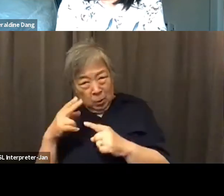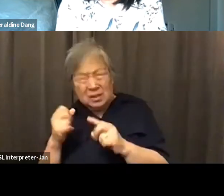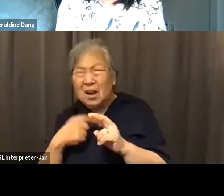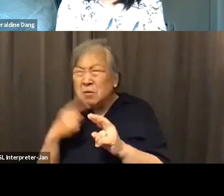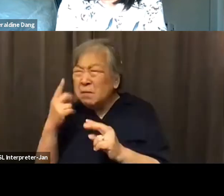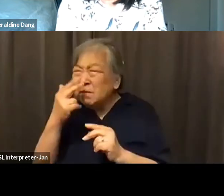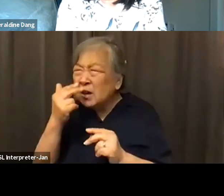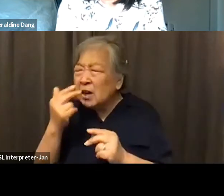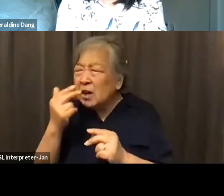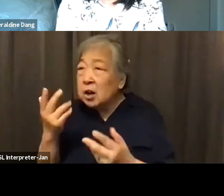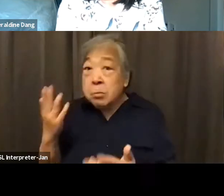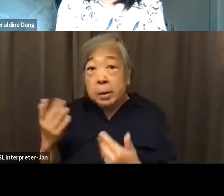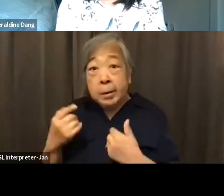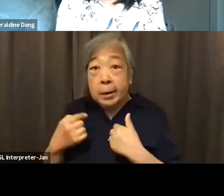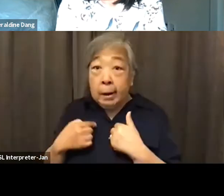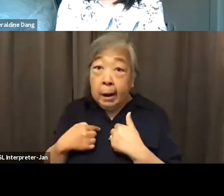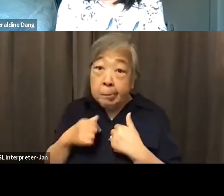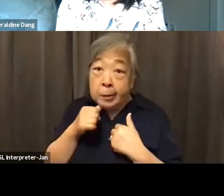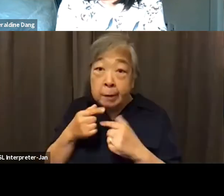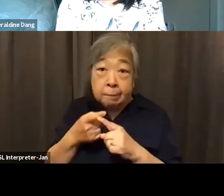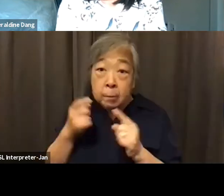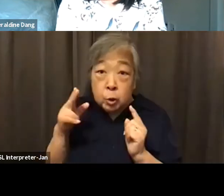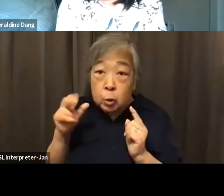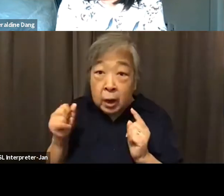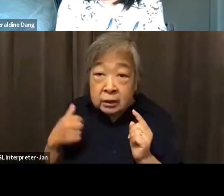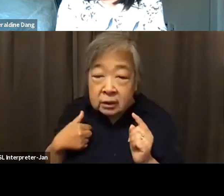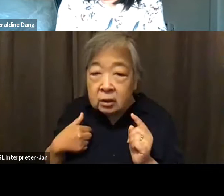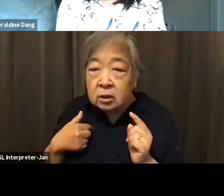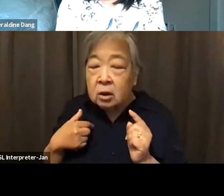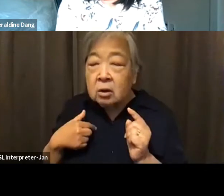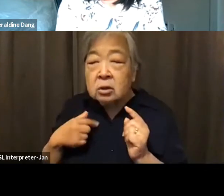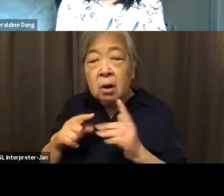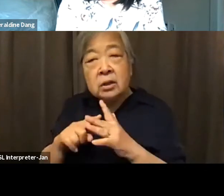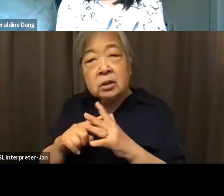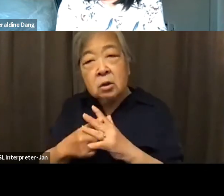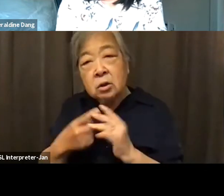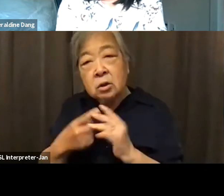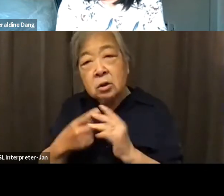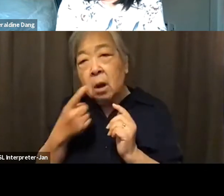be from the U.S. and I started identifying as being from El Salvador.